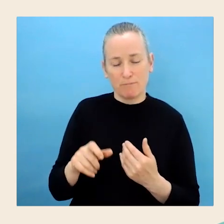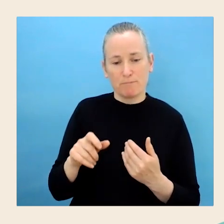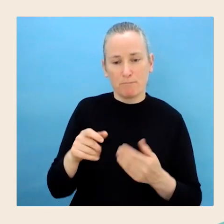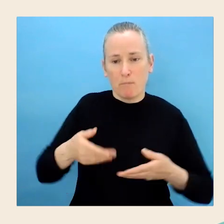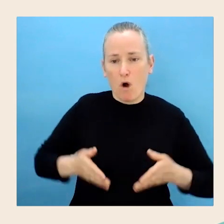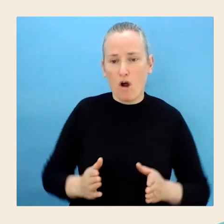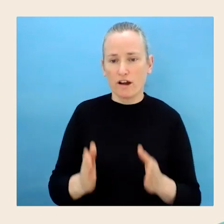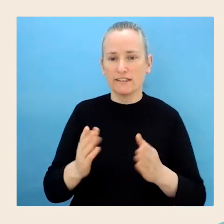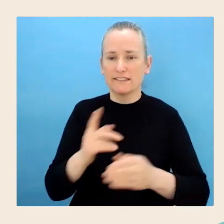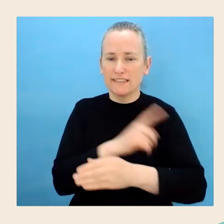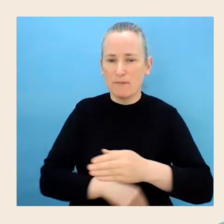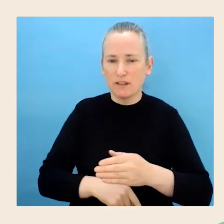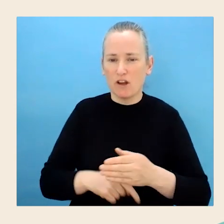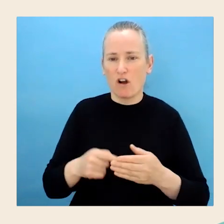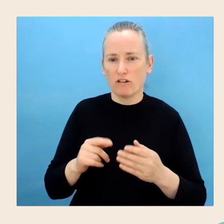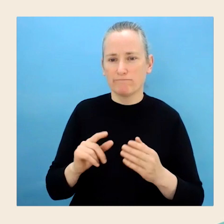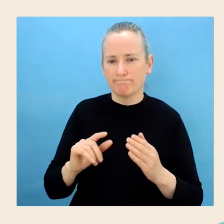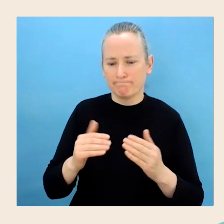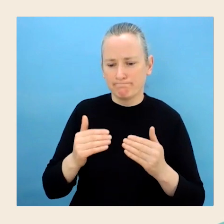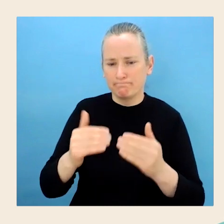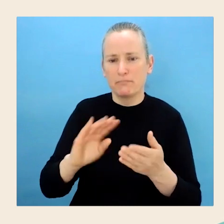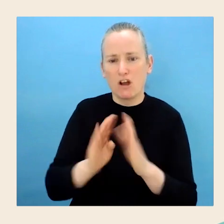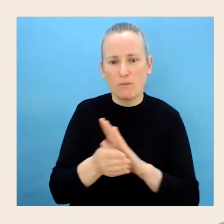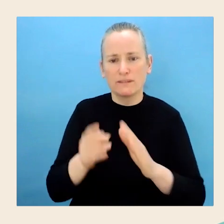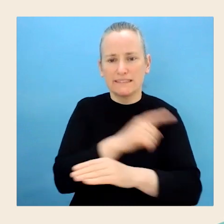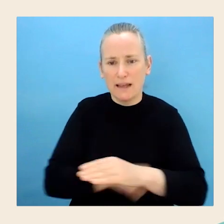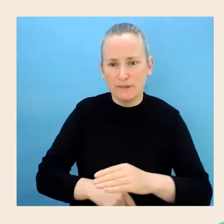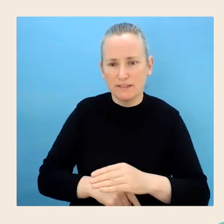I think they need realistic ideas